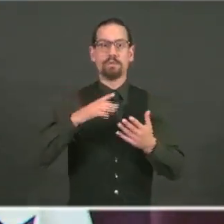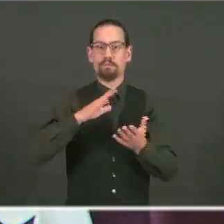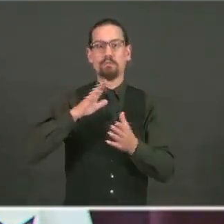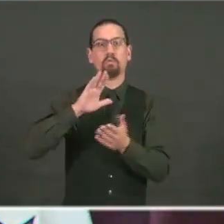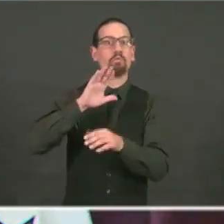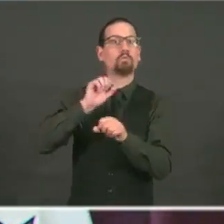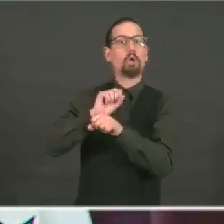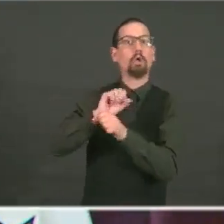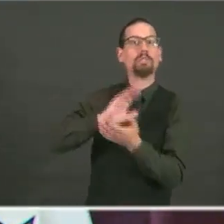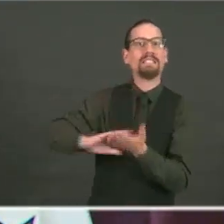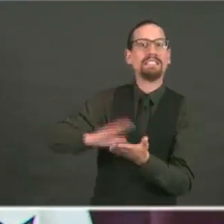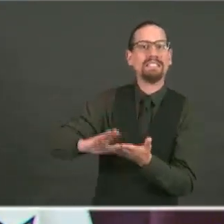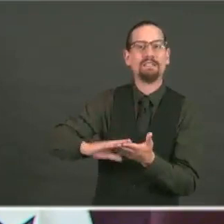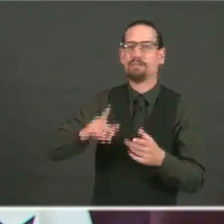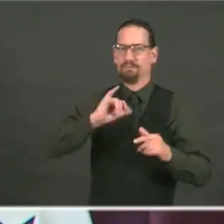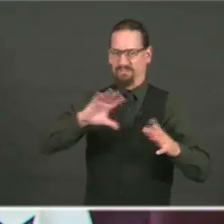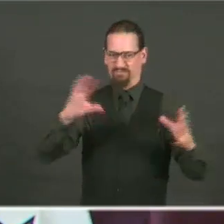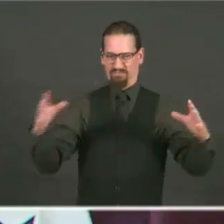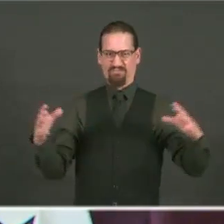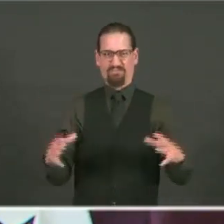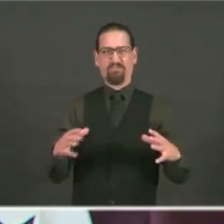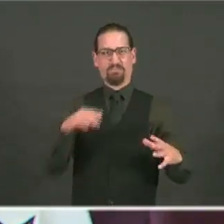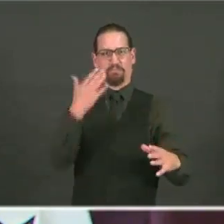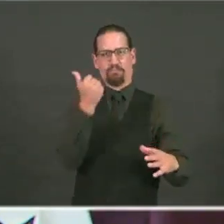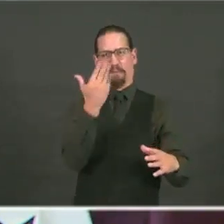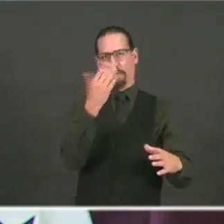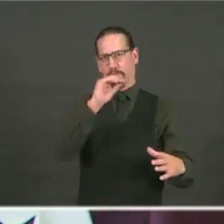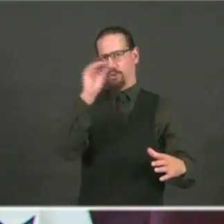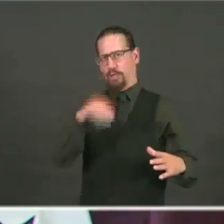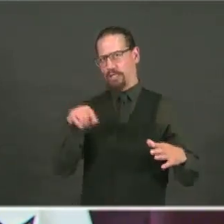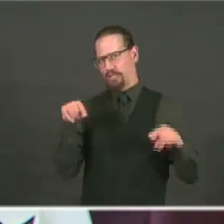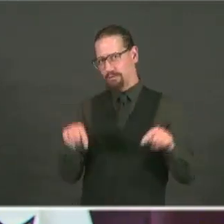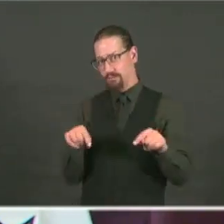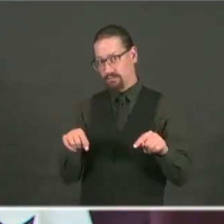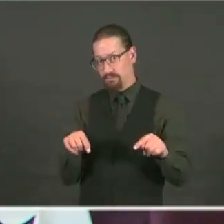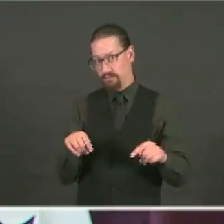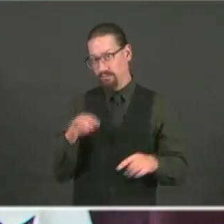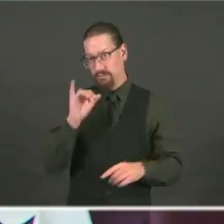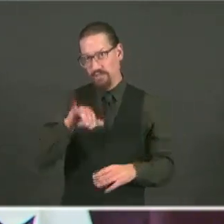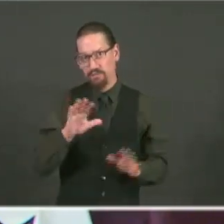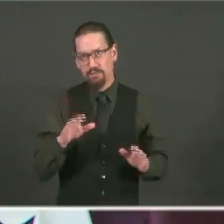WHATEVER. THROUGHOUT THE SPRING AND